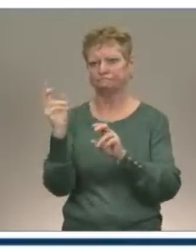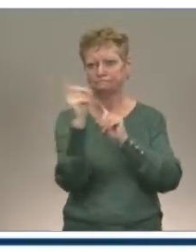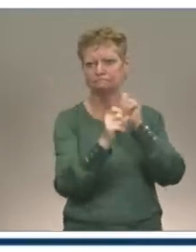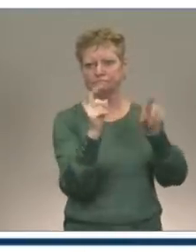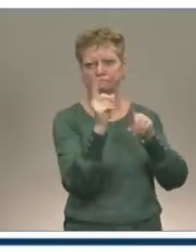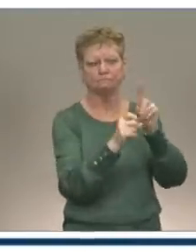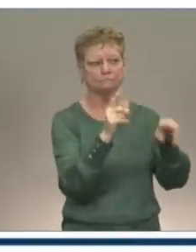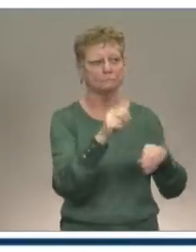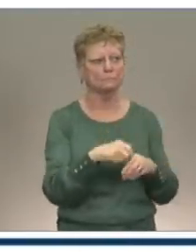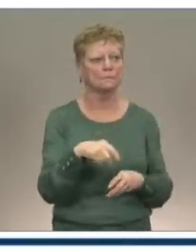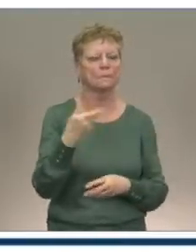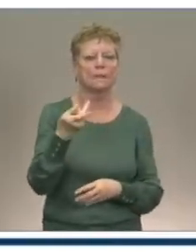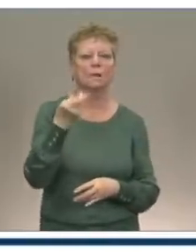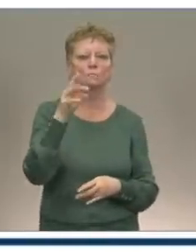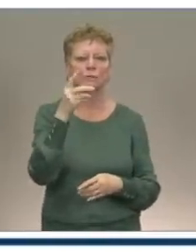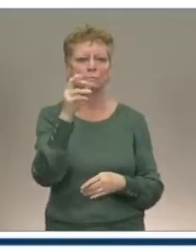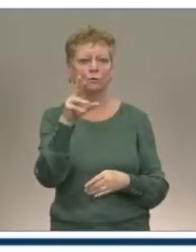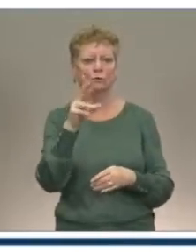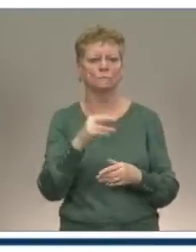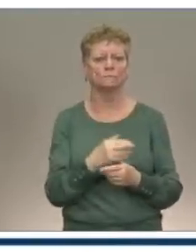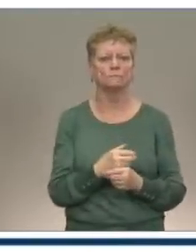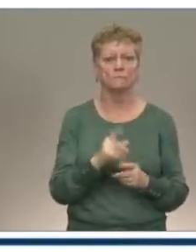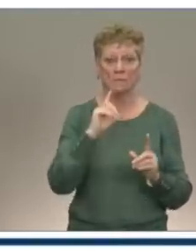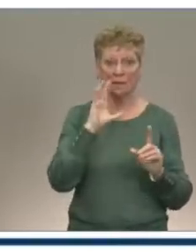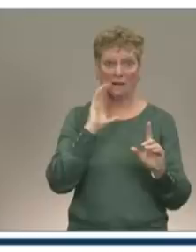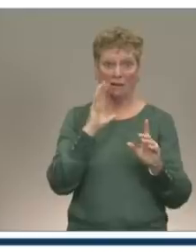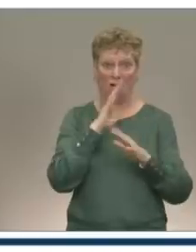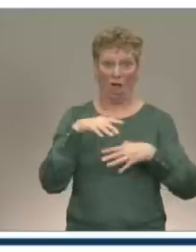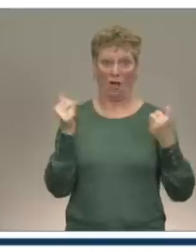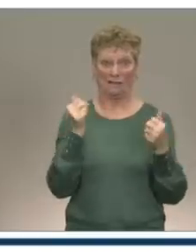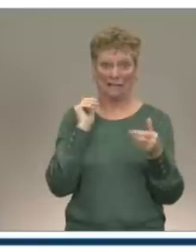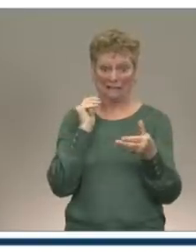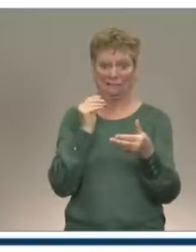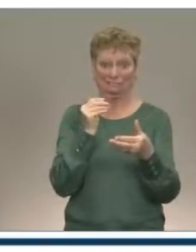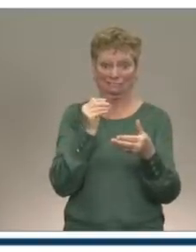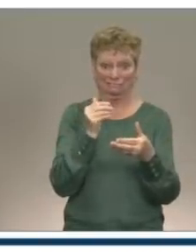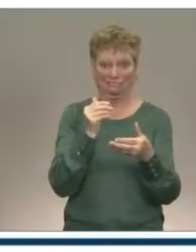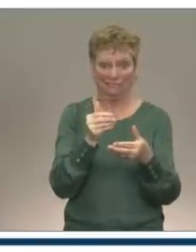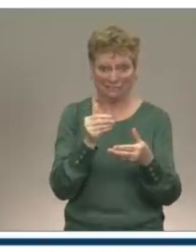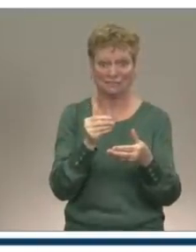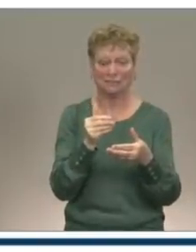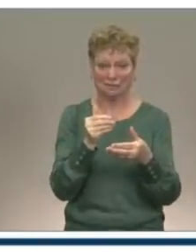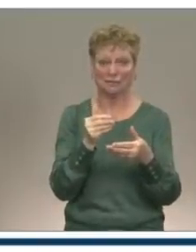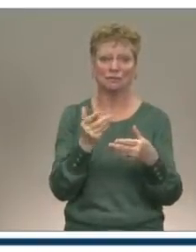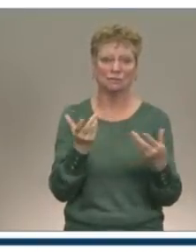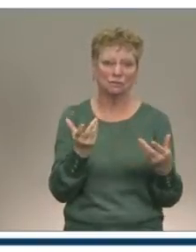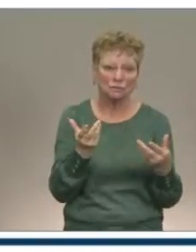sorry thank you the holiday season is is now in full swing it's naturally a more social